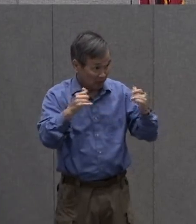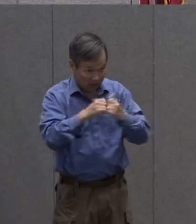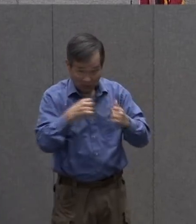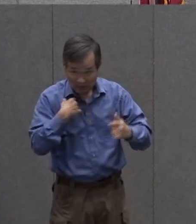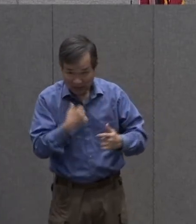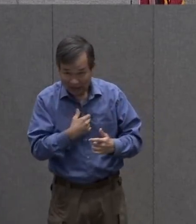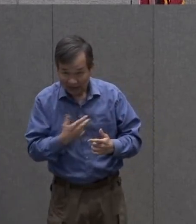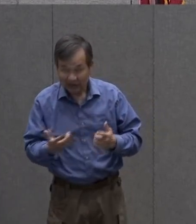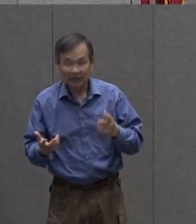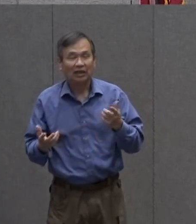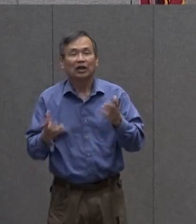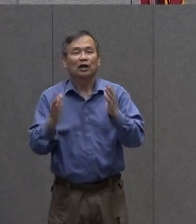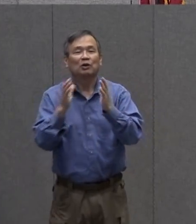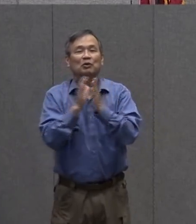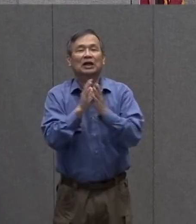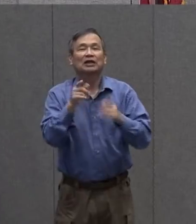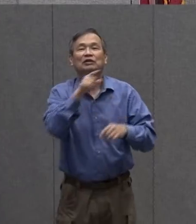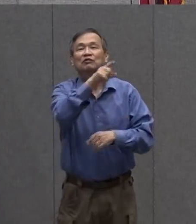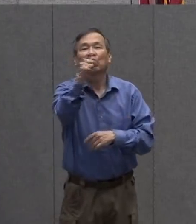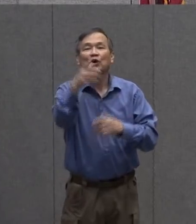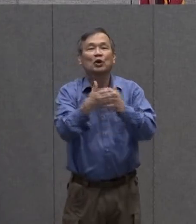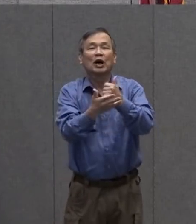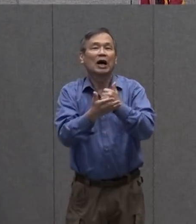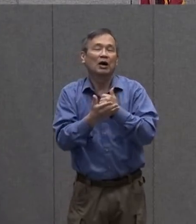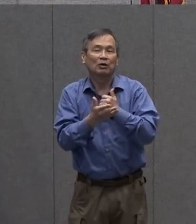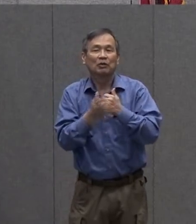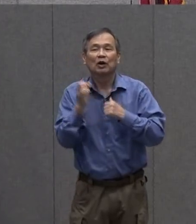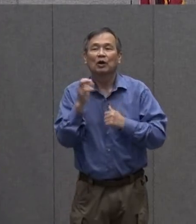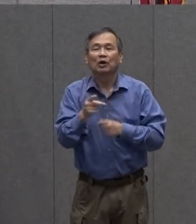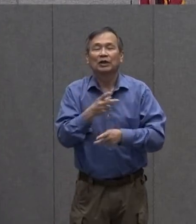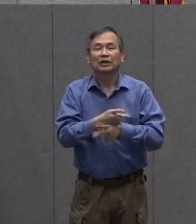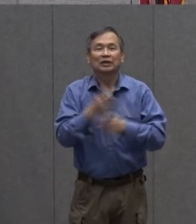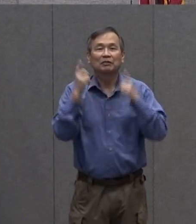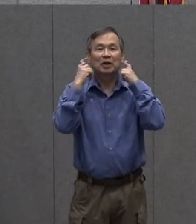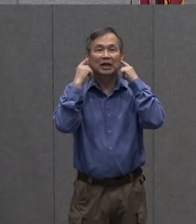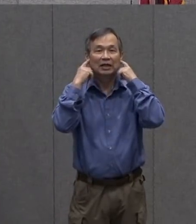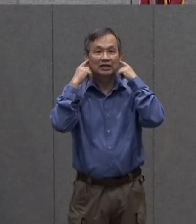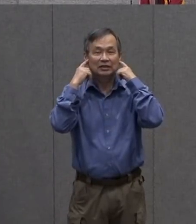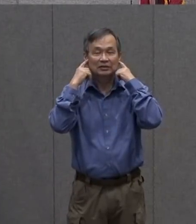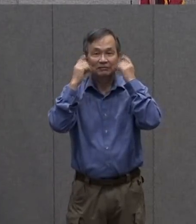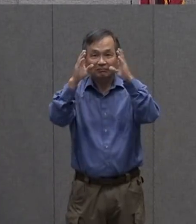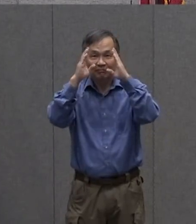We're gonna be asking for your help as you watch. So keep your ears listening to these words.